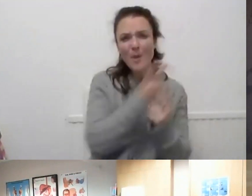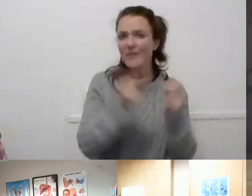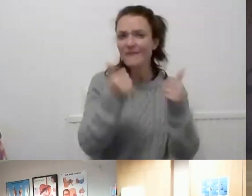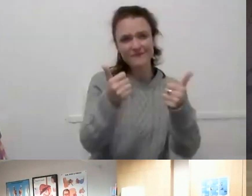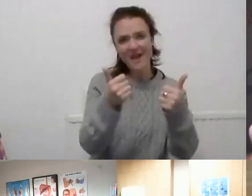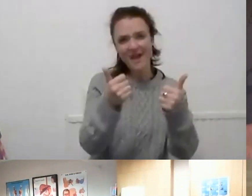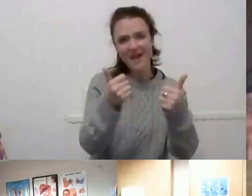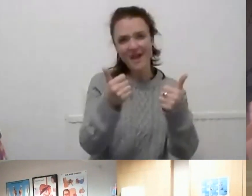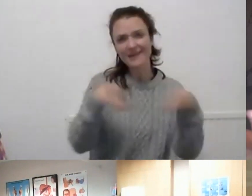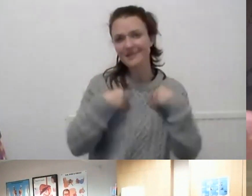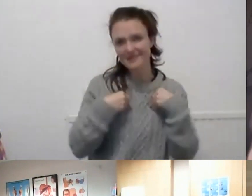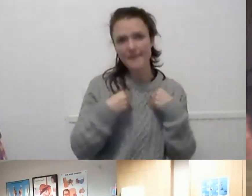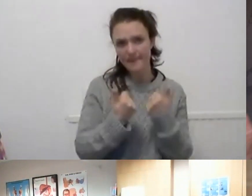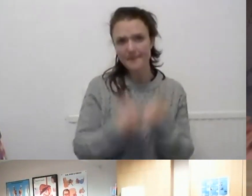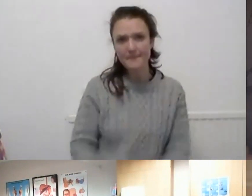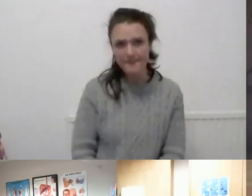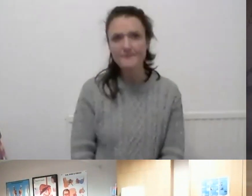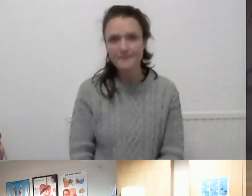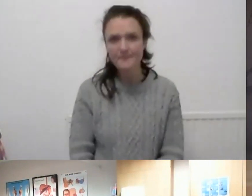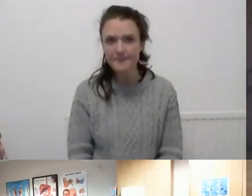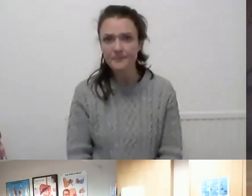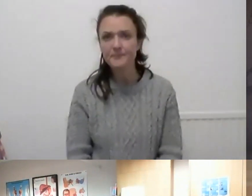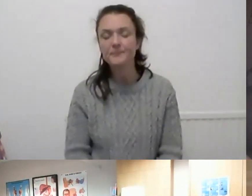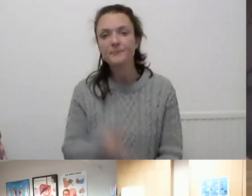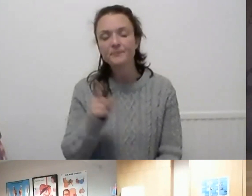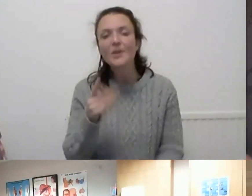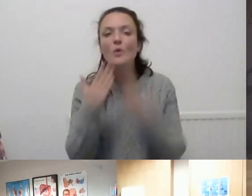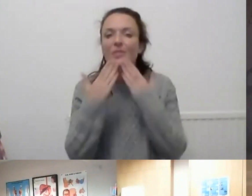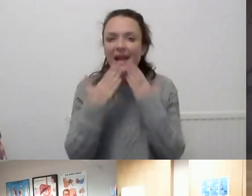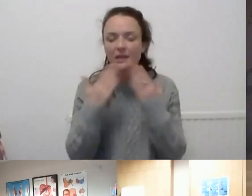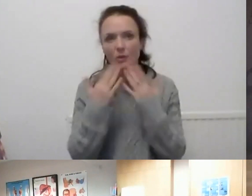Dr. Camera. And obviously there's lots of things to think about. And it takes time to decide what